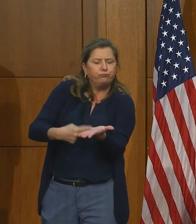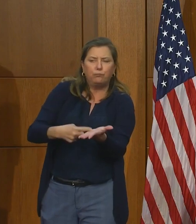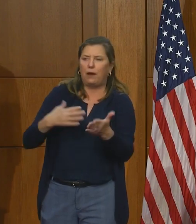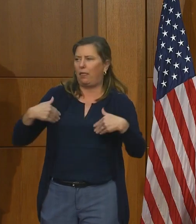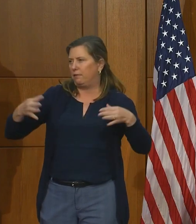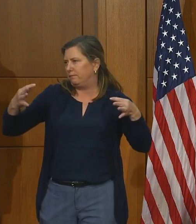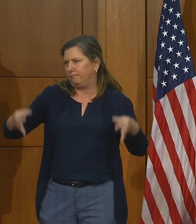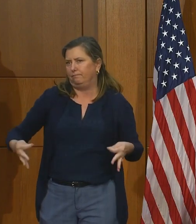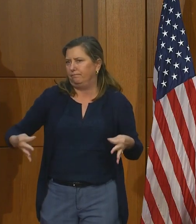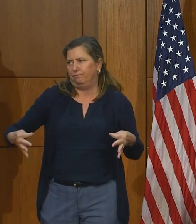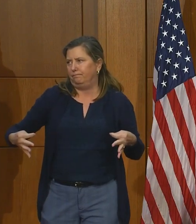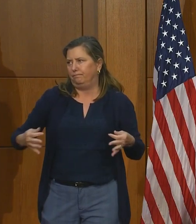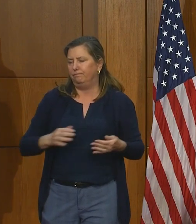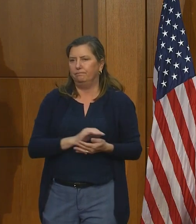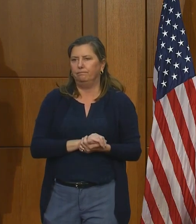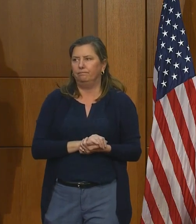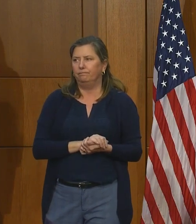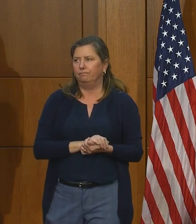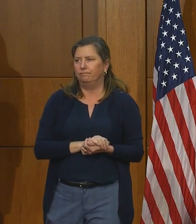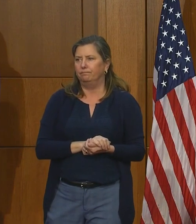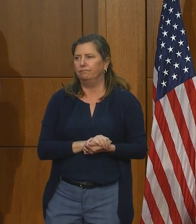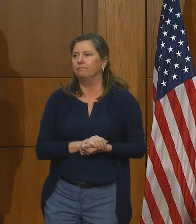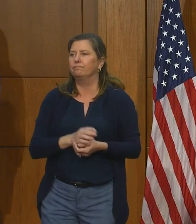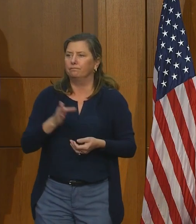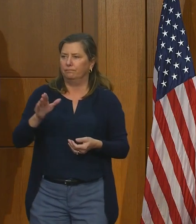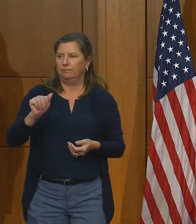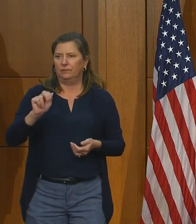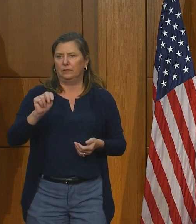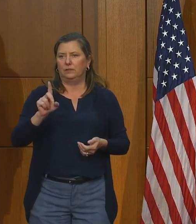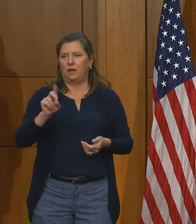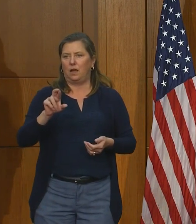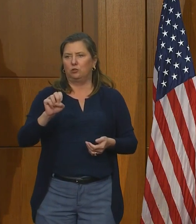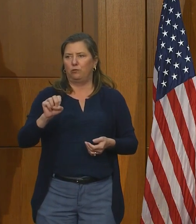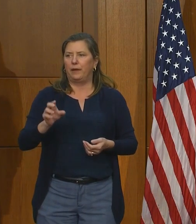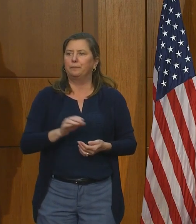CERTAINLY I'M OPEN FOR THAT DISCUSSION BUT- I HAVEN'T MADE